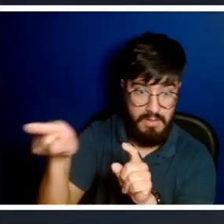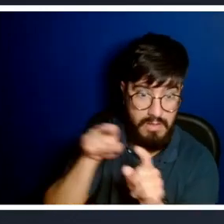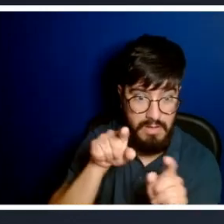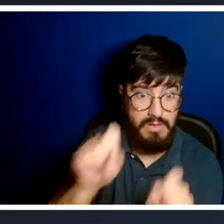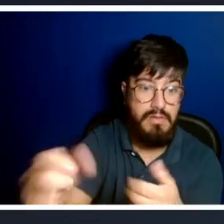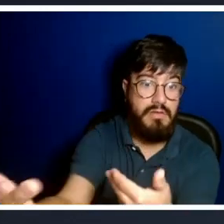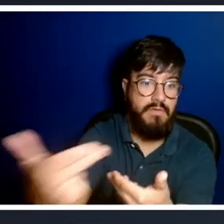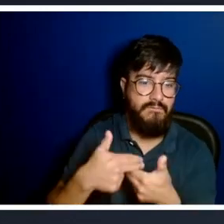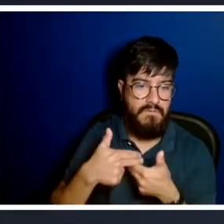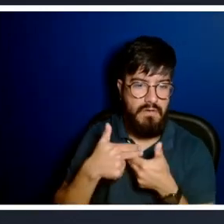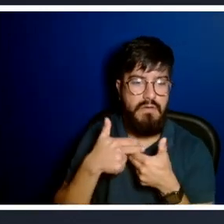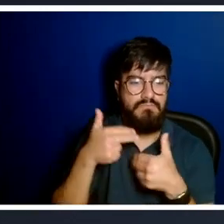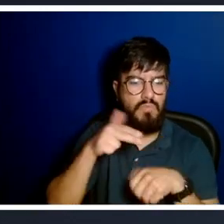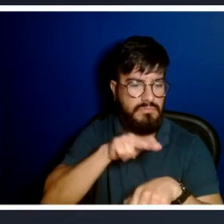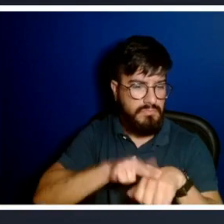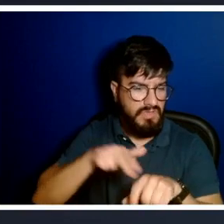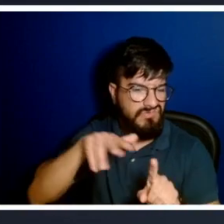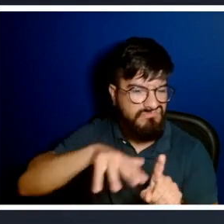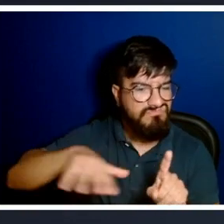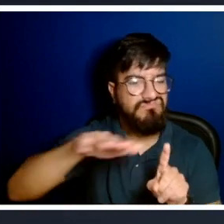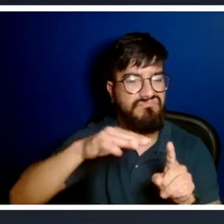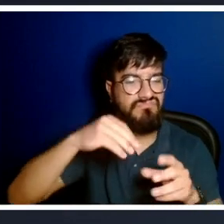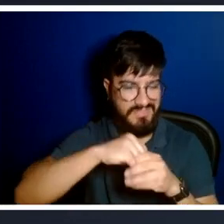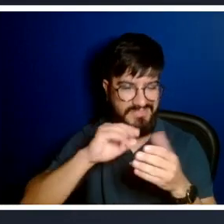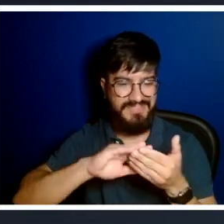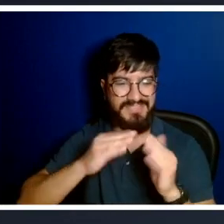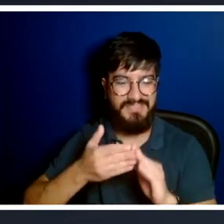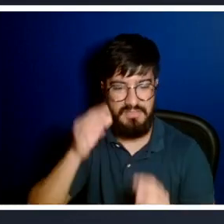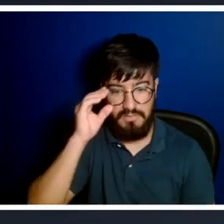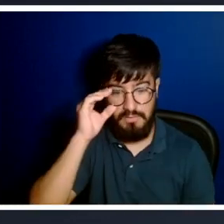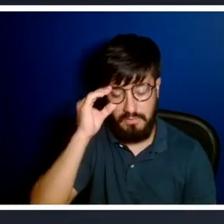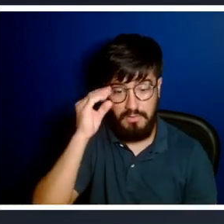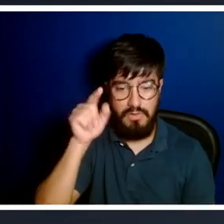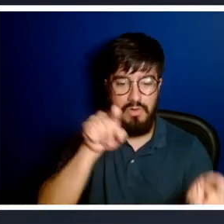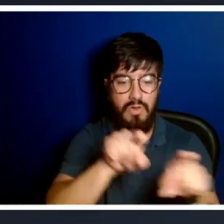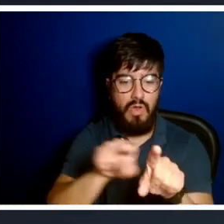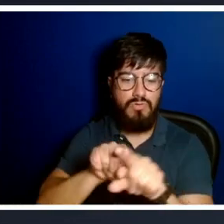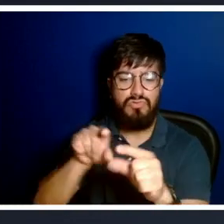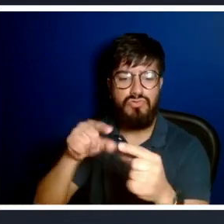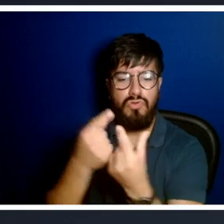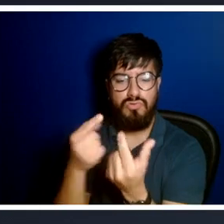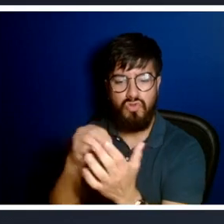We've had a different group of students that at their school, they had just put in an outdoor